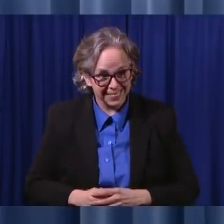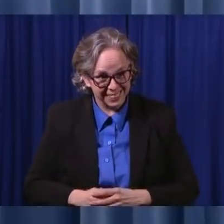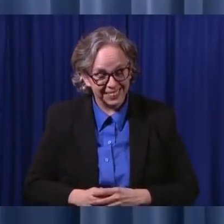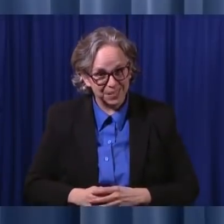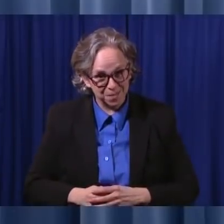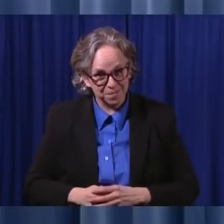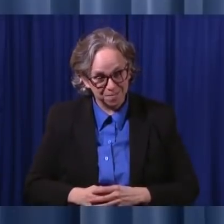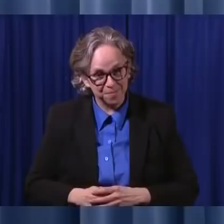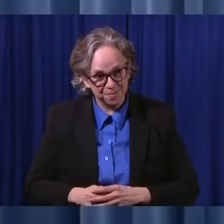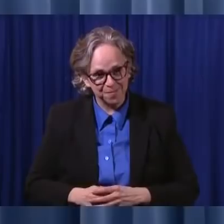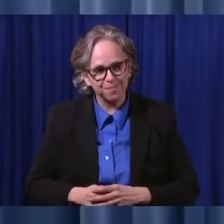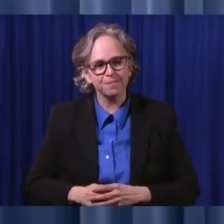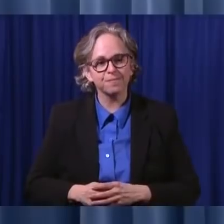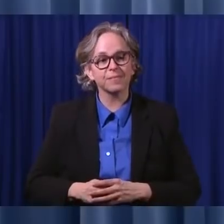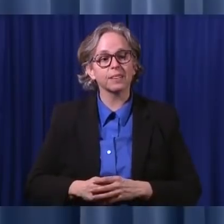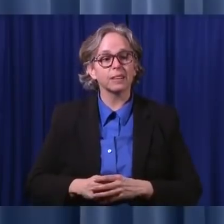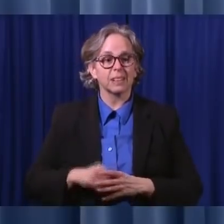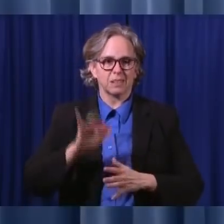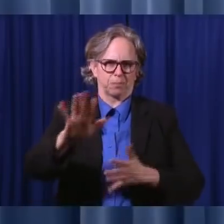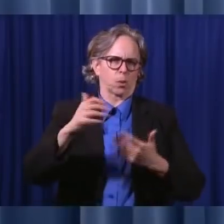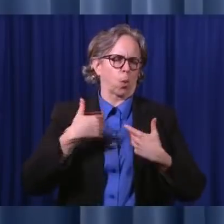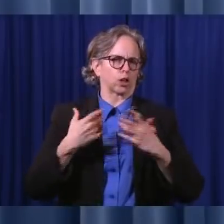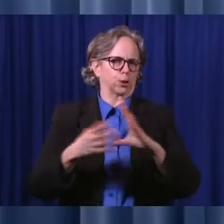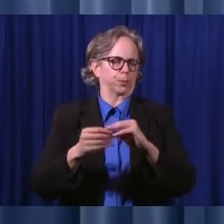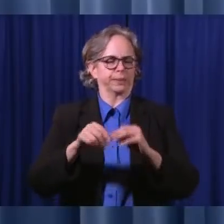PHARMACIES CAN DO THIS AND DO IT